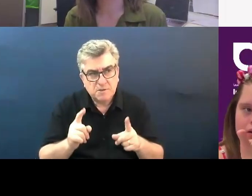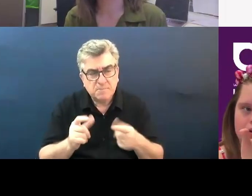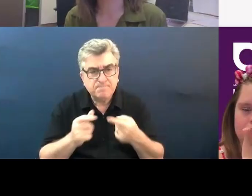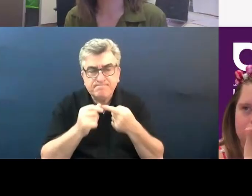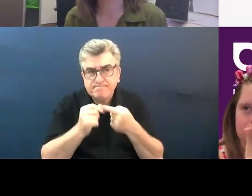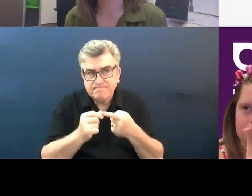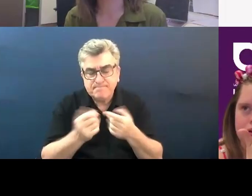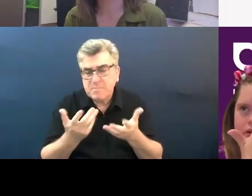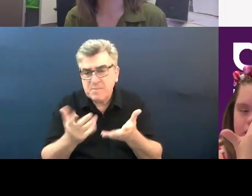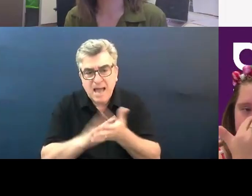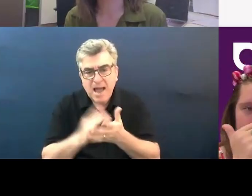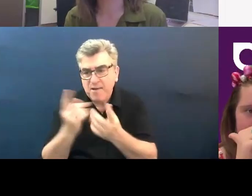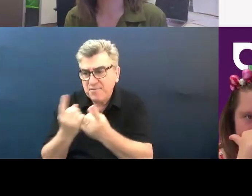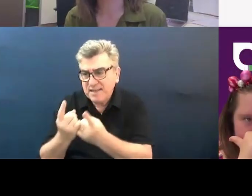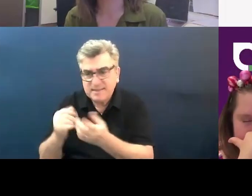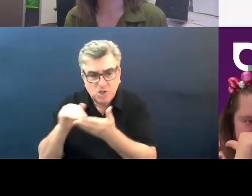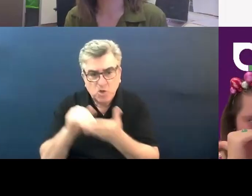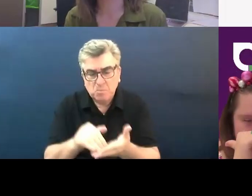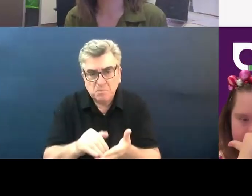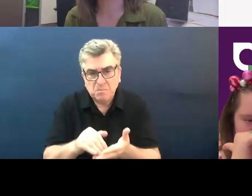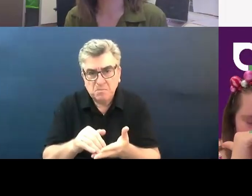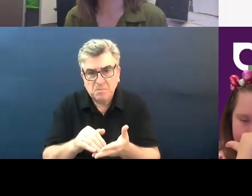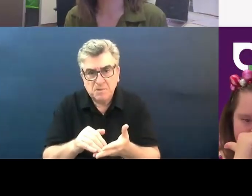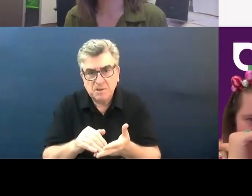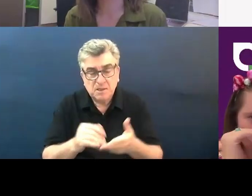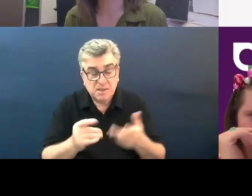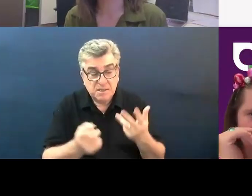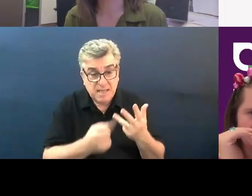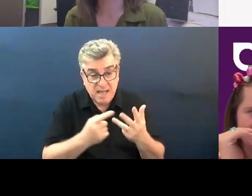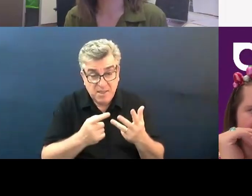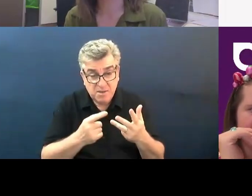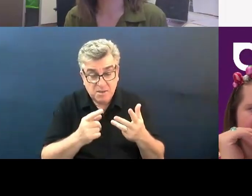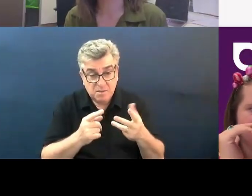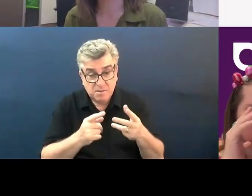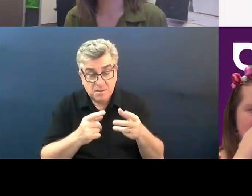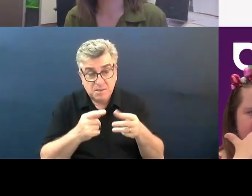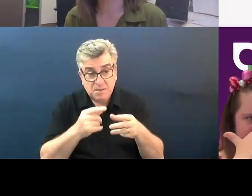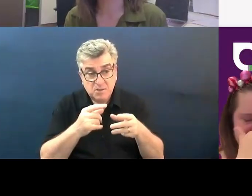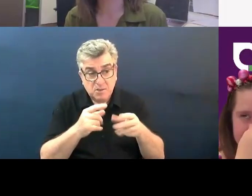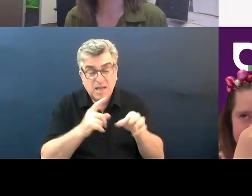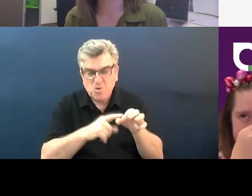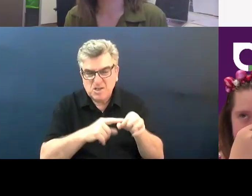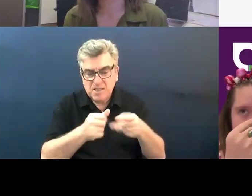help. One of the parts of the question was then what to do about that. And I think, talking to